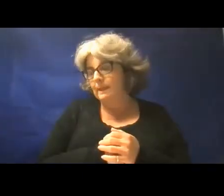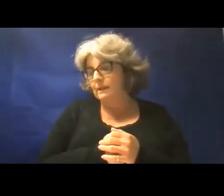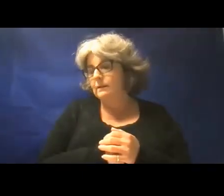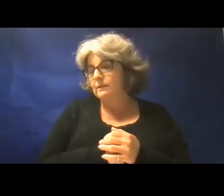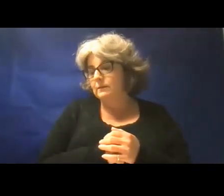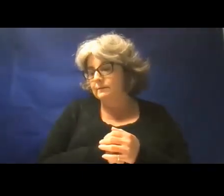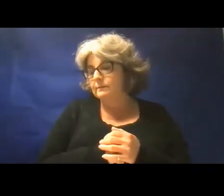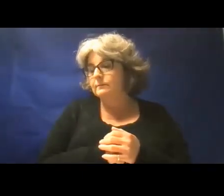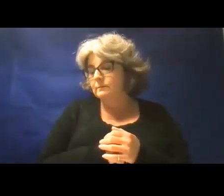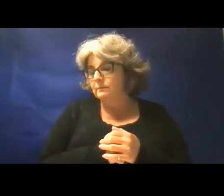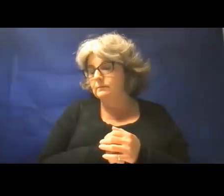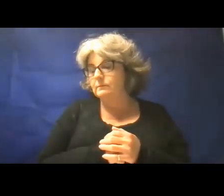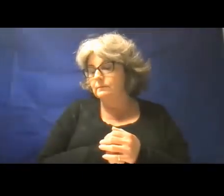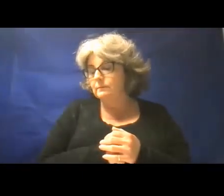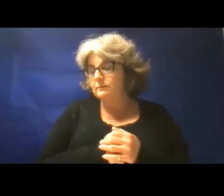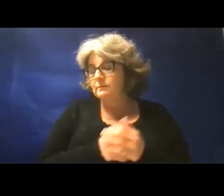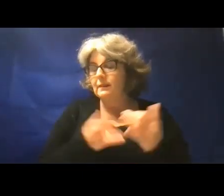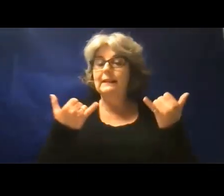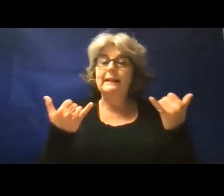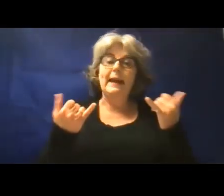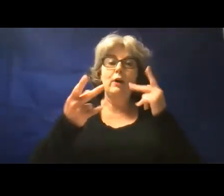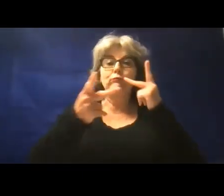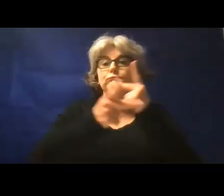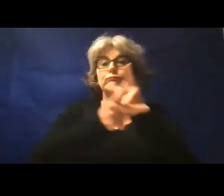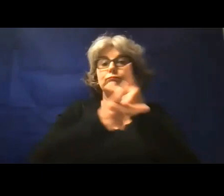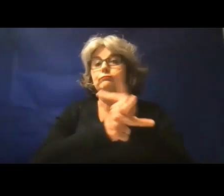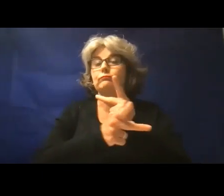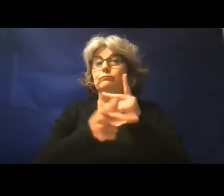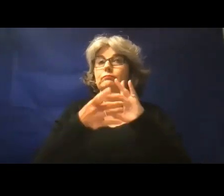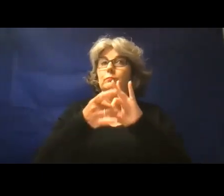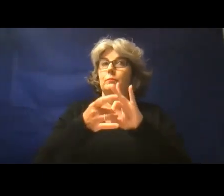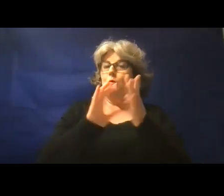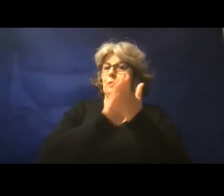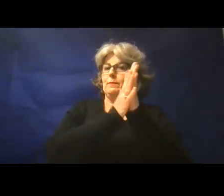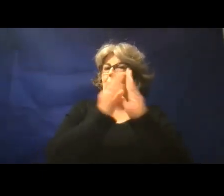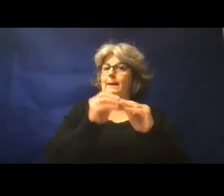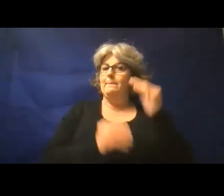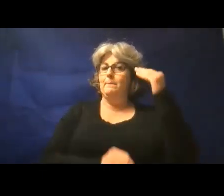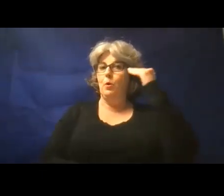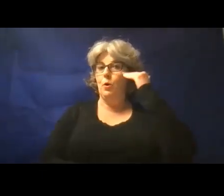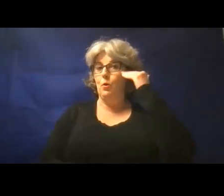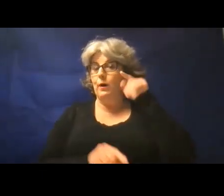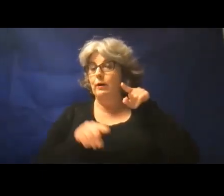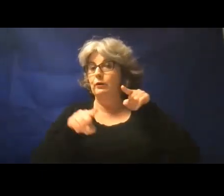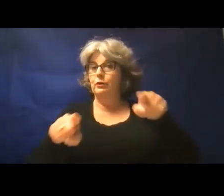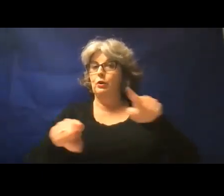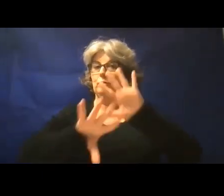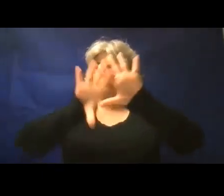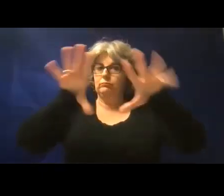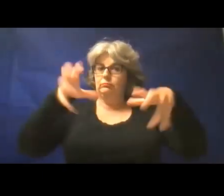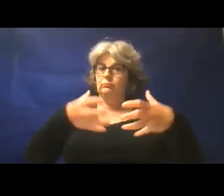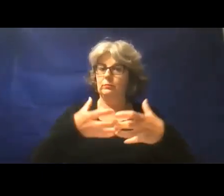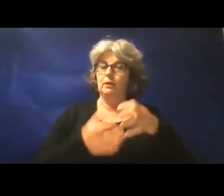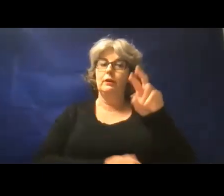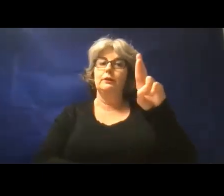were factors that we became aware of during the global repatriation effort so most of you